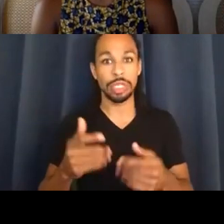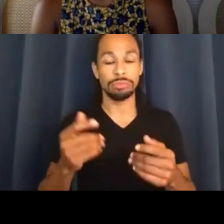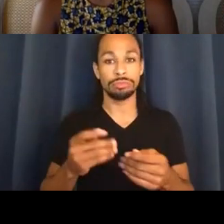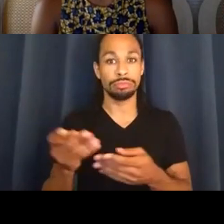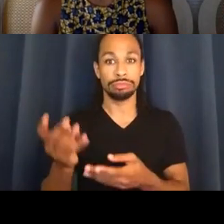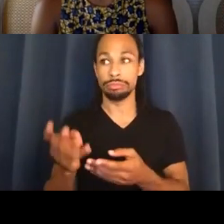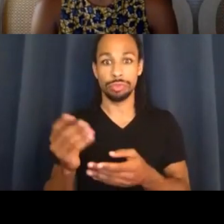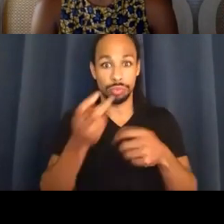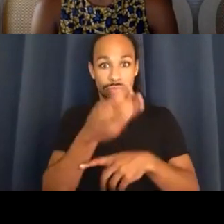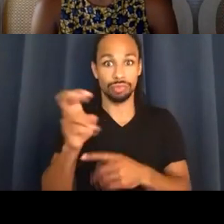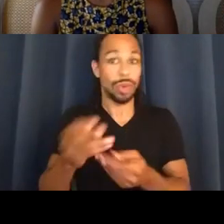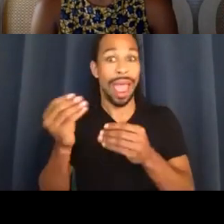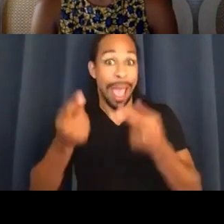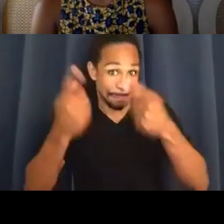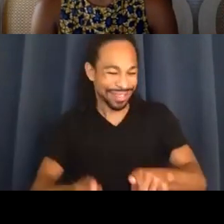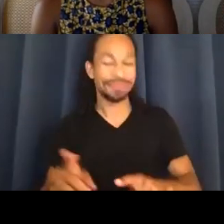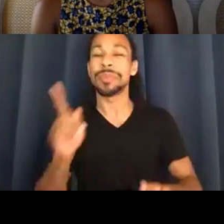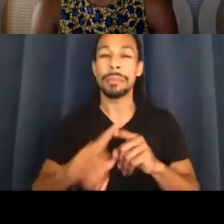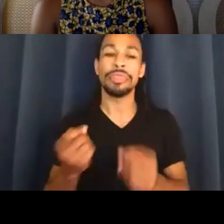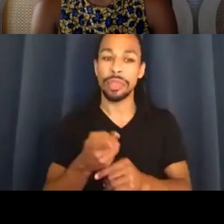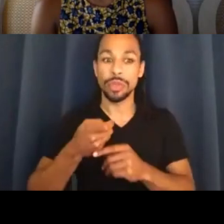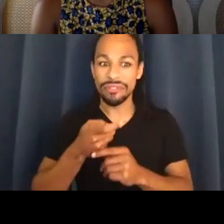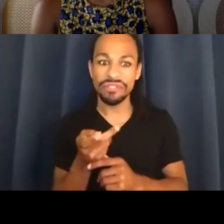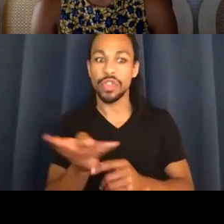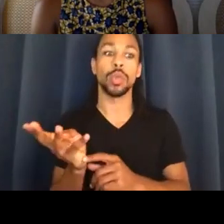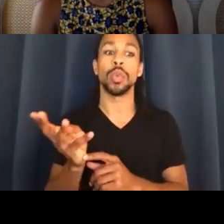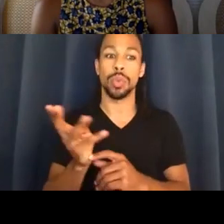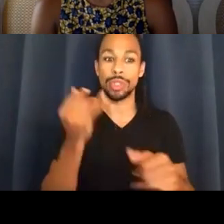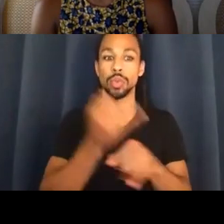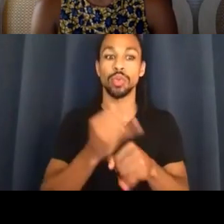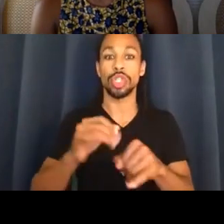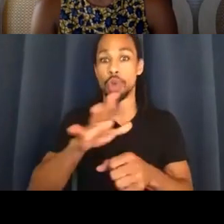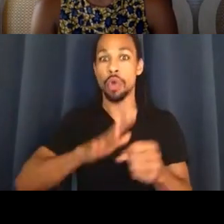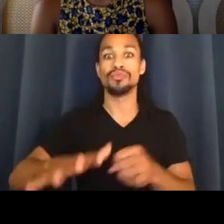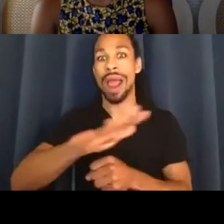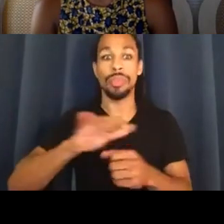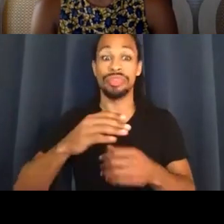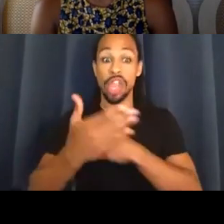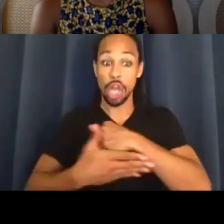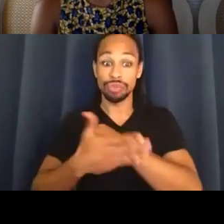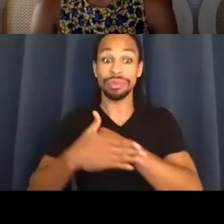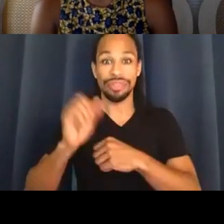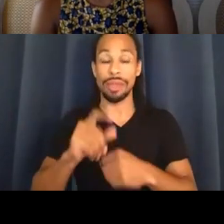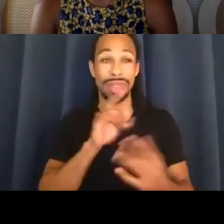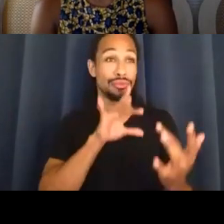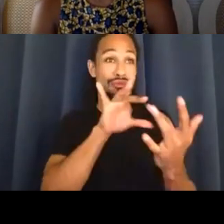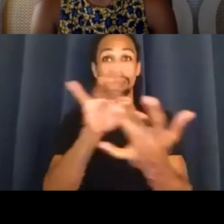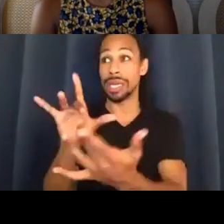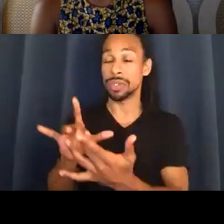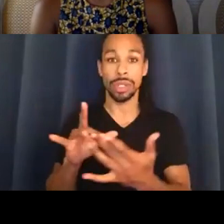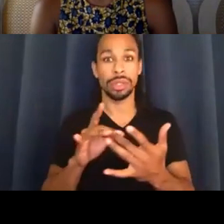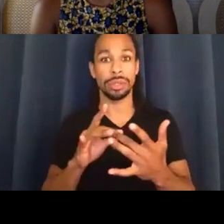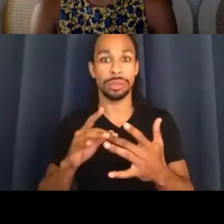people. When work does tour, it reaches few people, so when technology is relatively